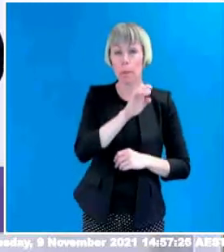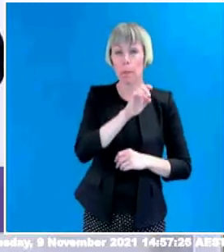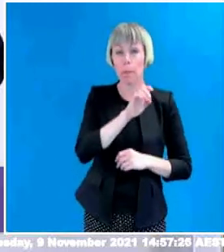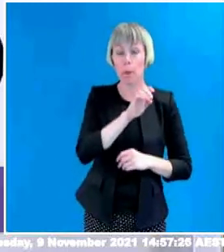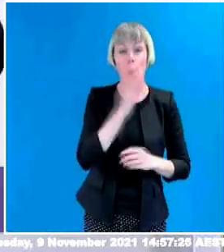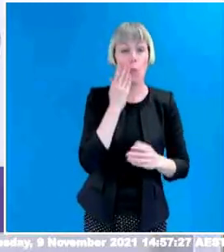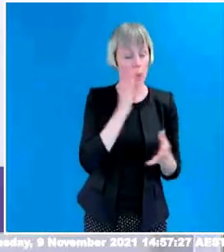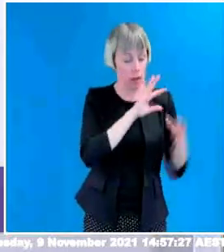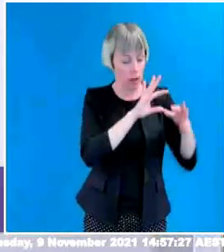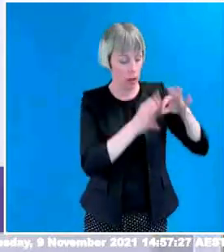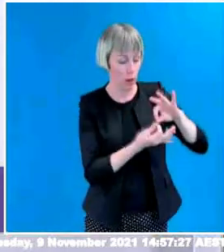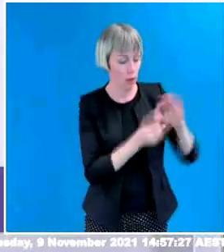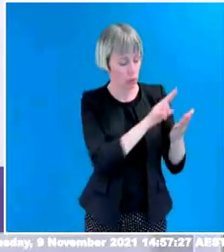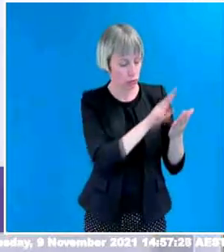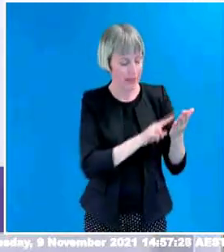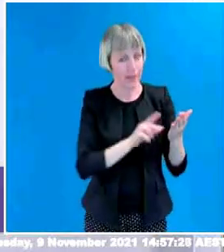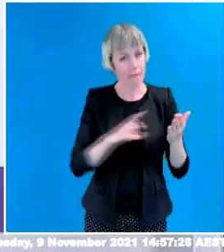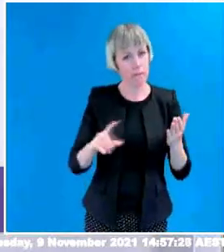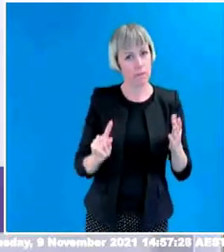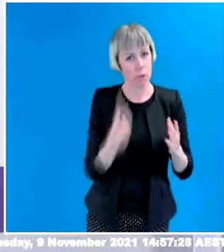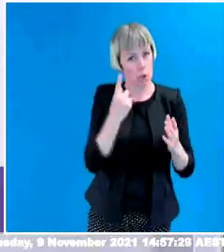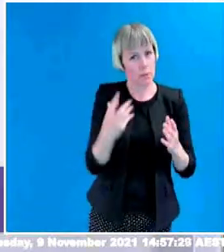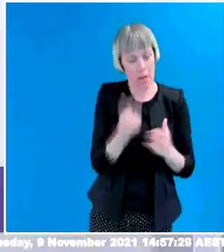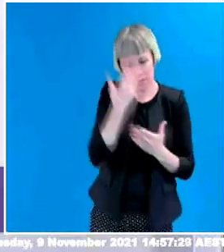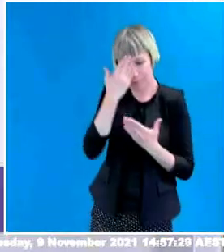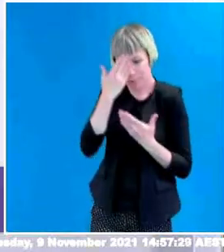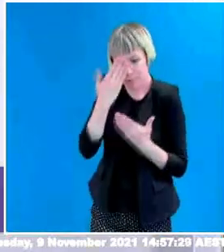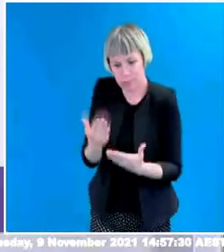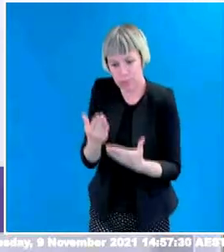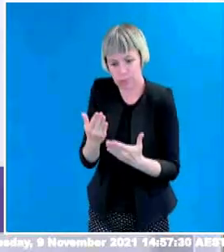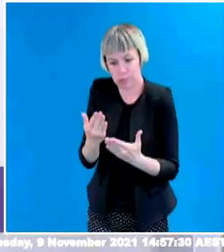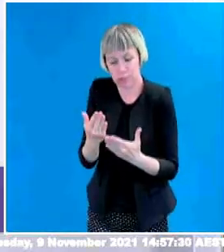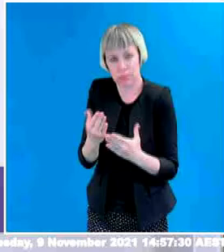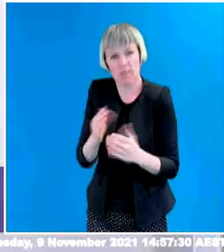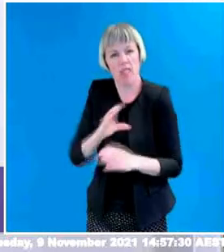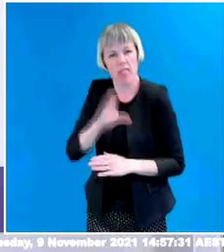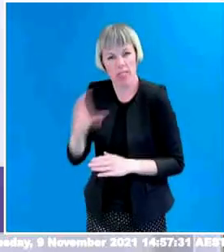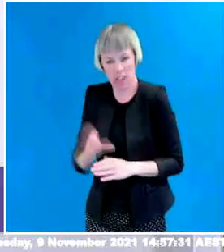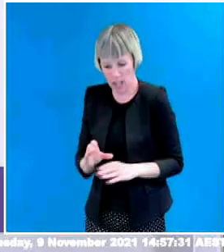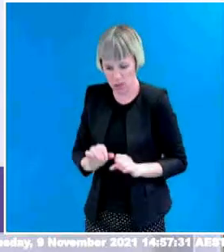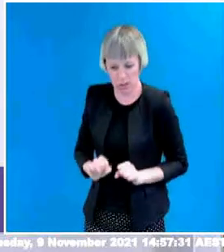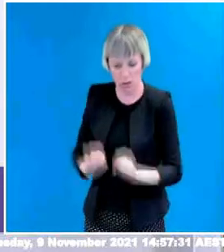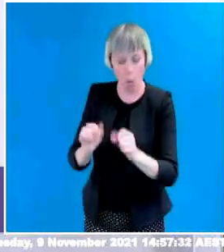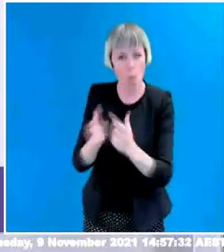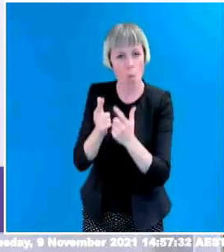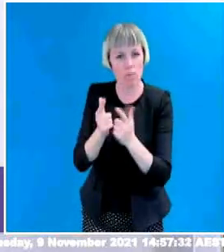How relevant is the margin of appreciation to Australia's obligations